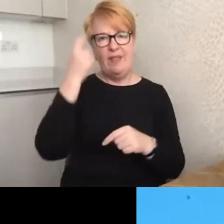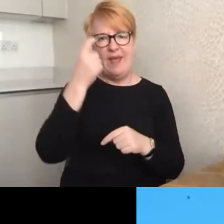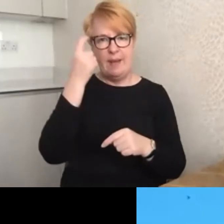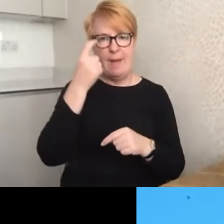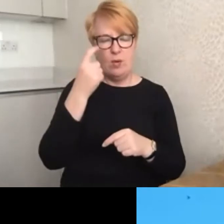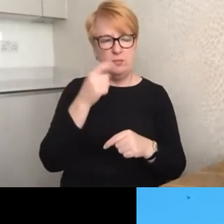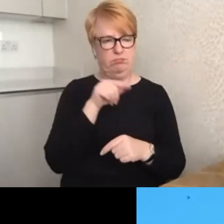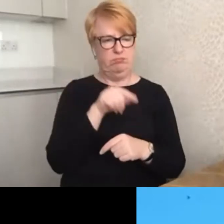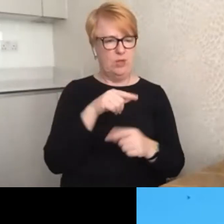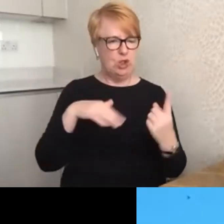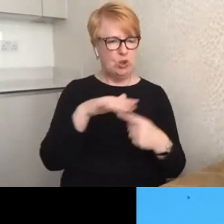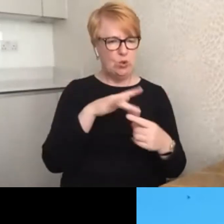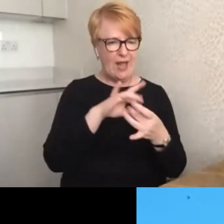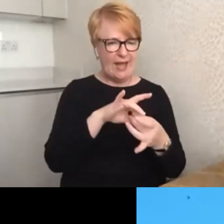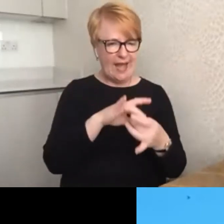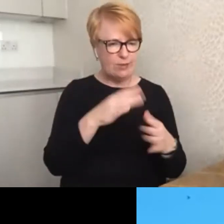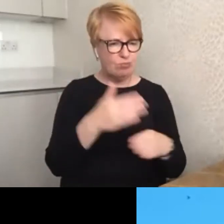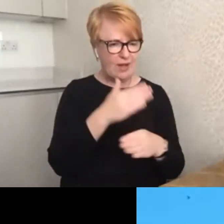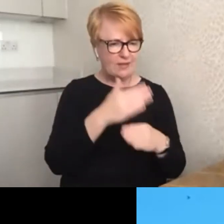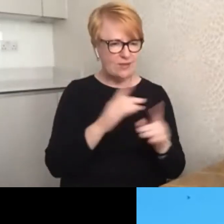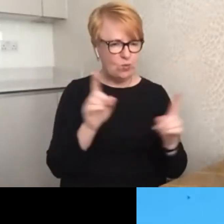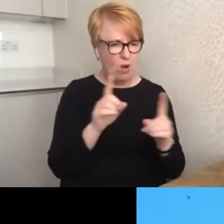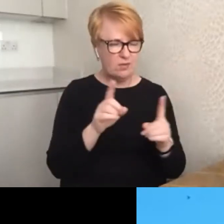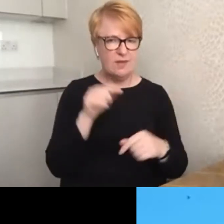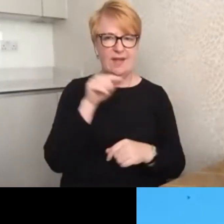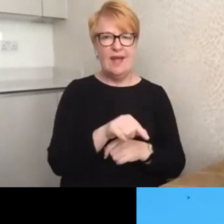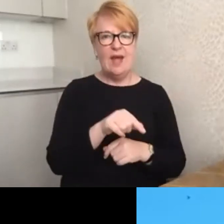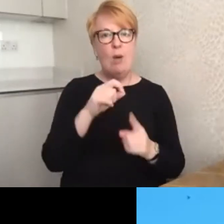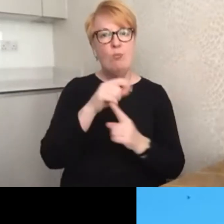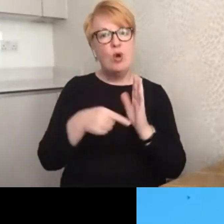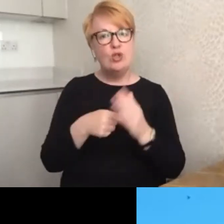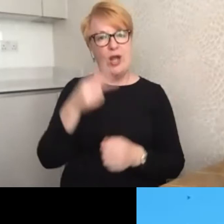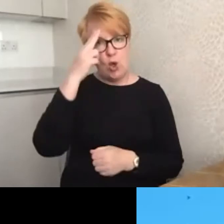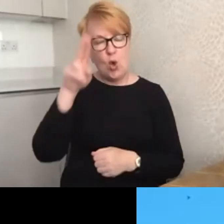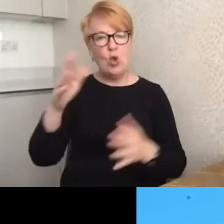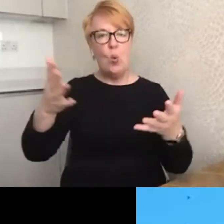And it's a project called ‘Wind phone’, which a Japanese man